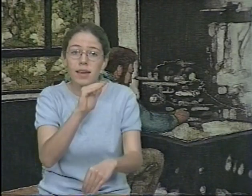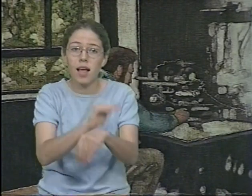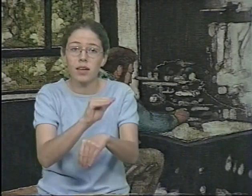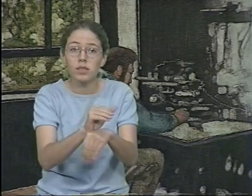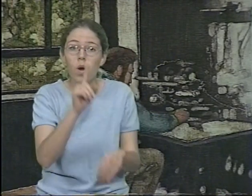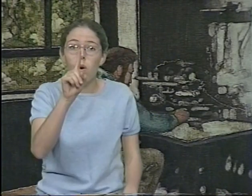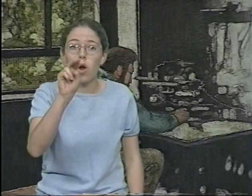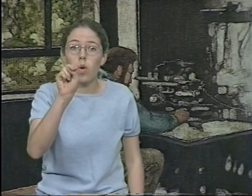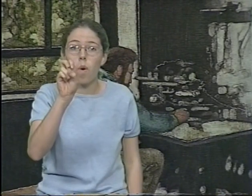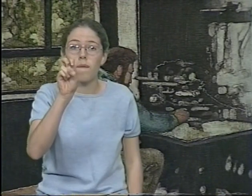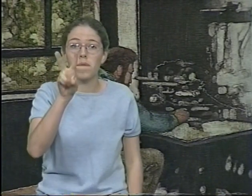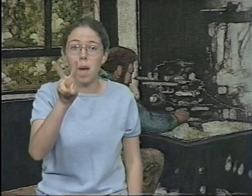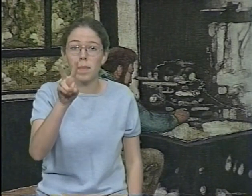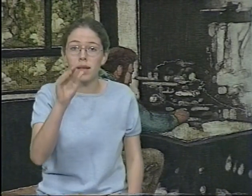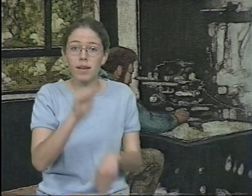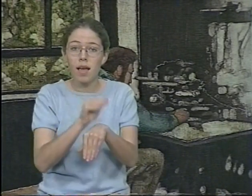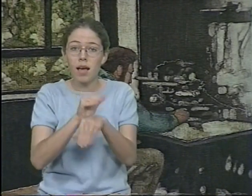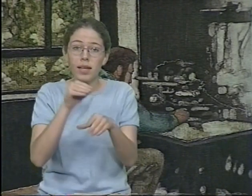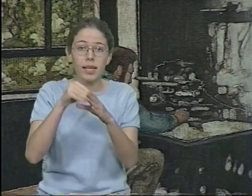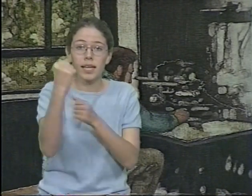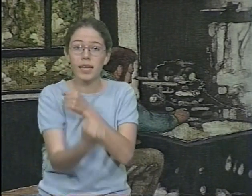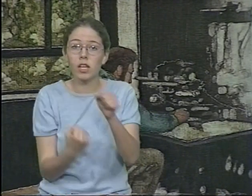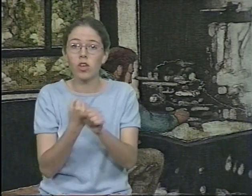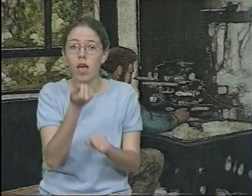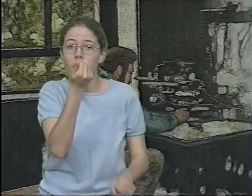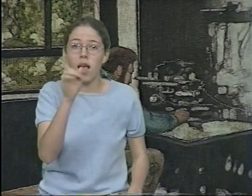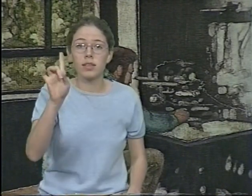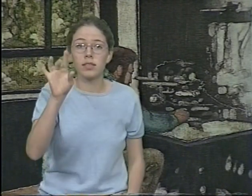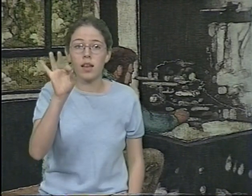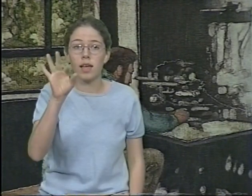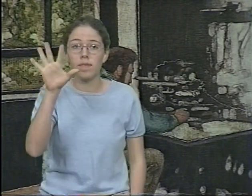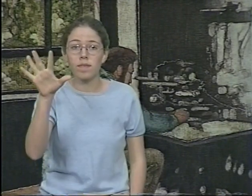One November night in 1895 his wife Bertha sent